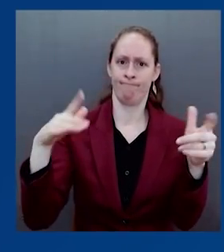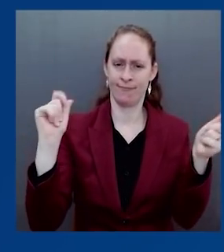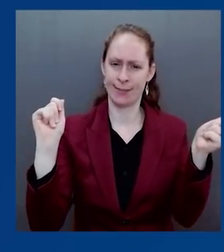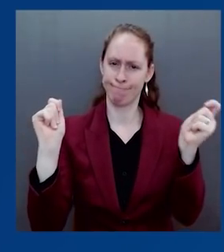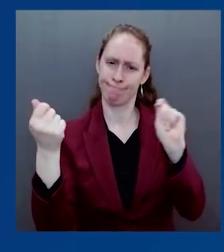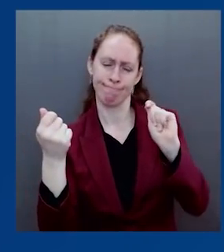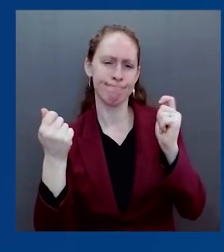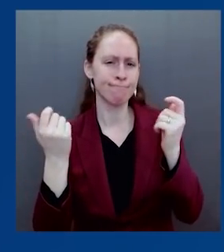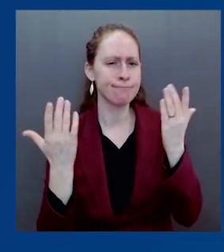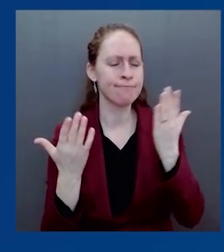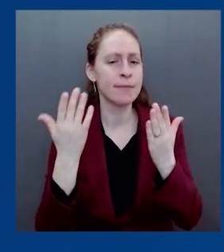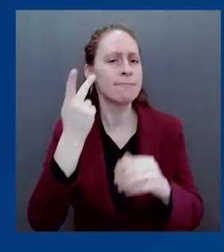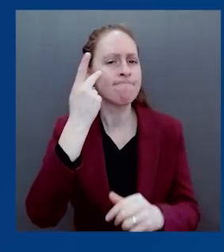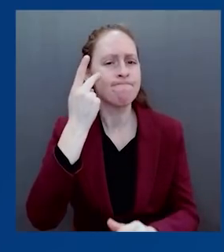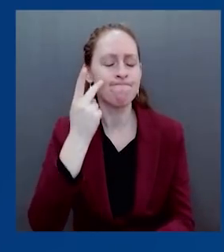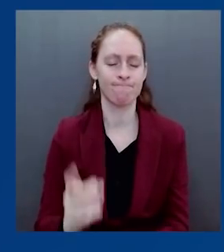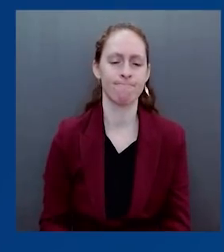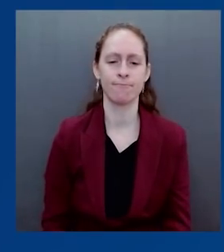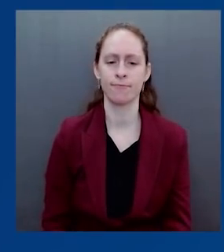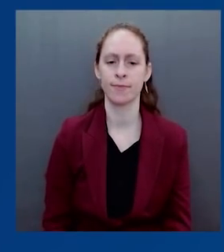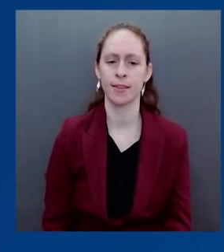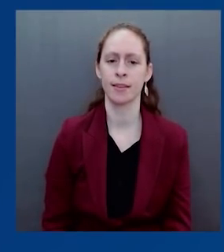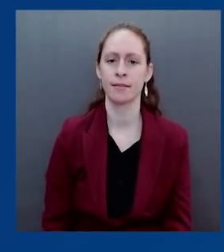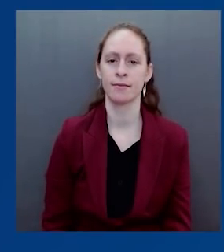The Press: Thank you for taking the call. I wanted to have --